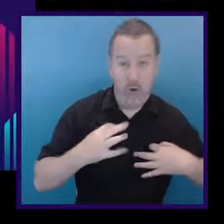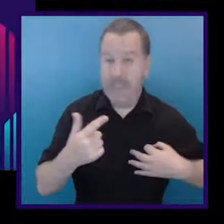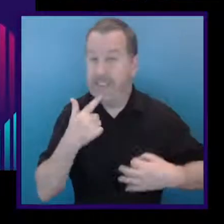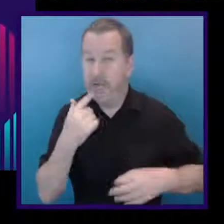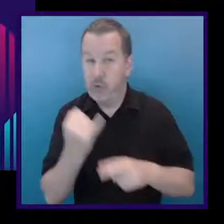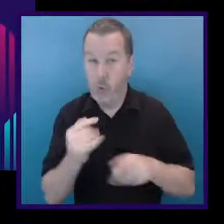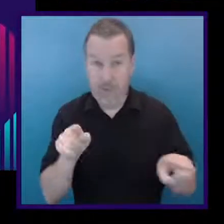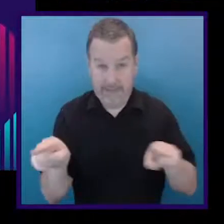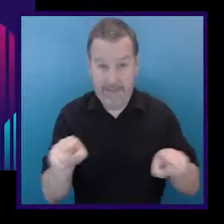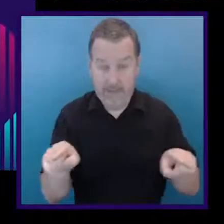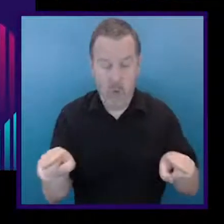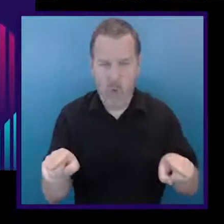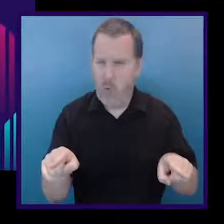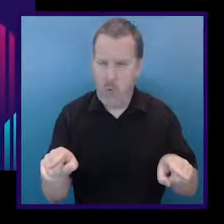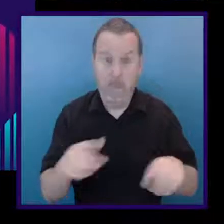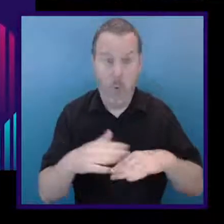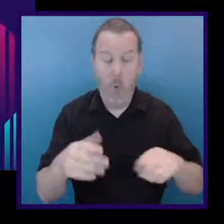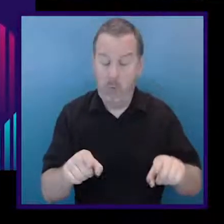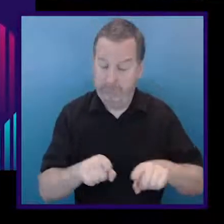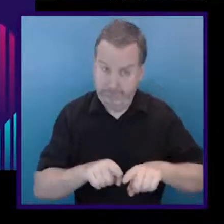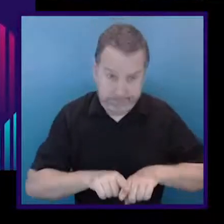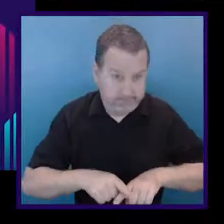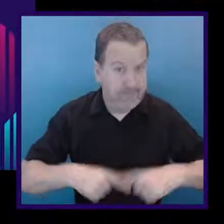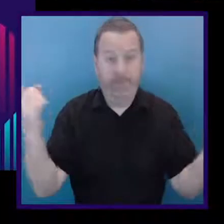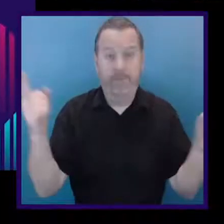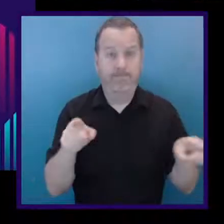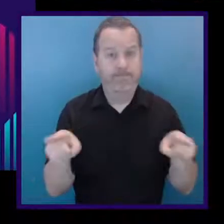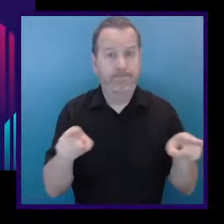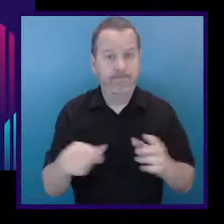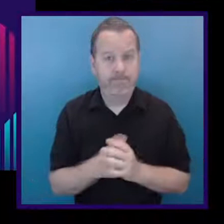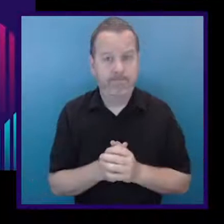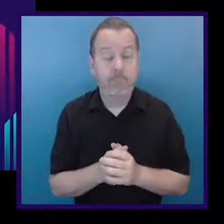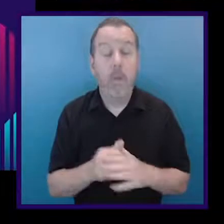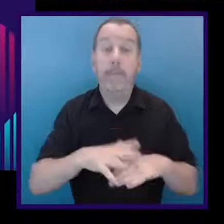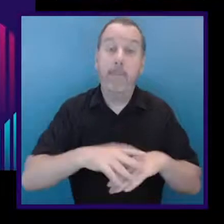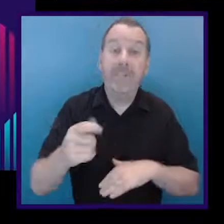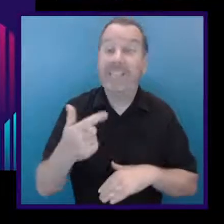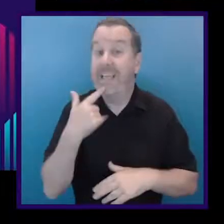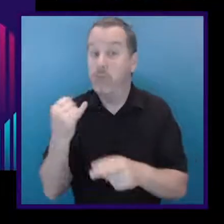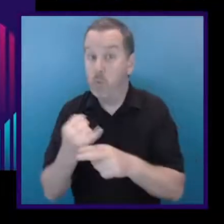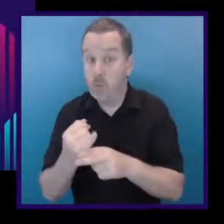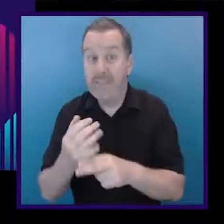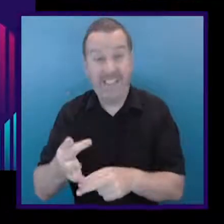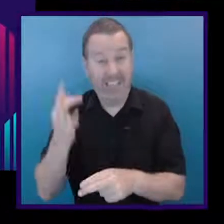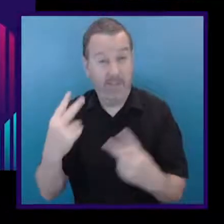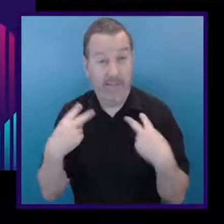post 16 category. In both secondary schools, where languages do run at A level, the vast majority of classes